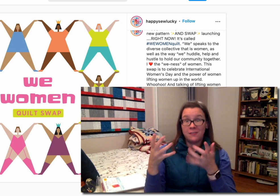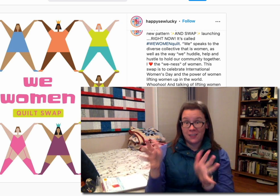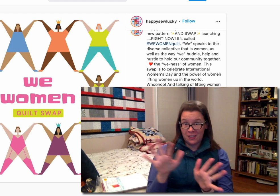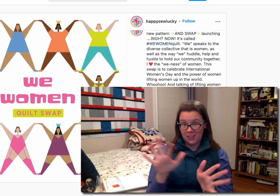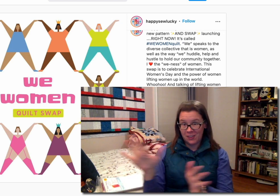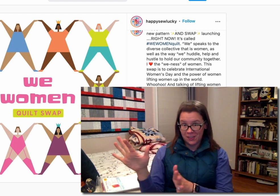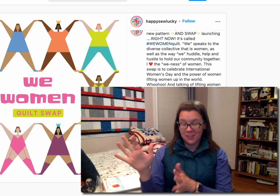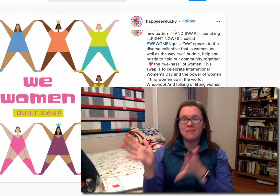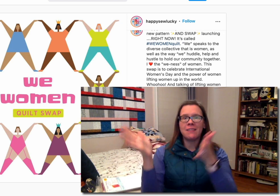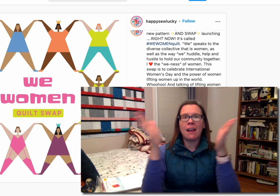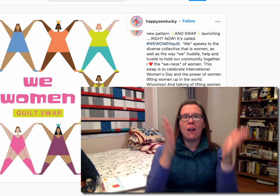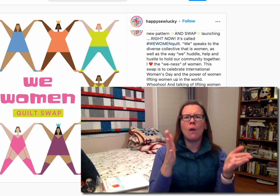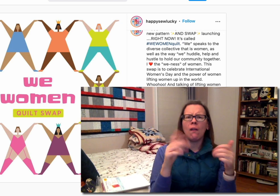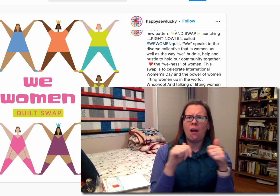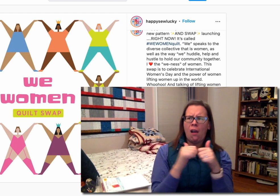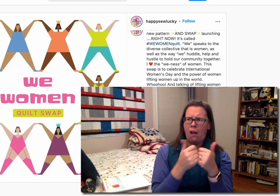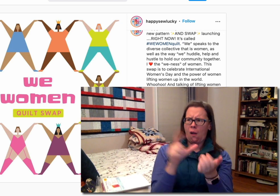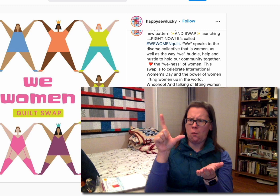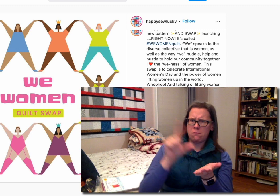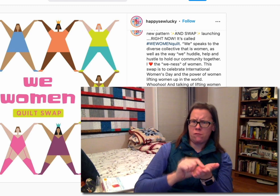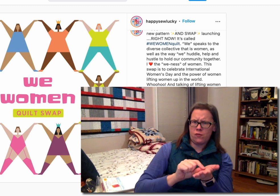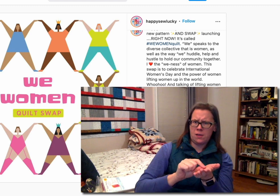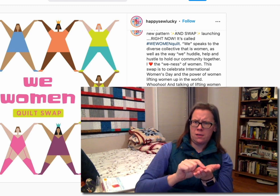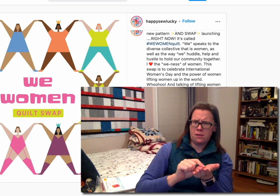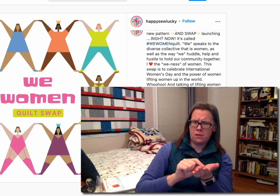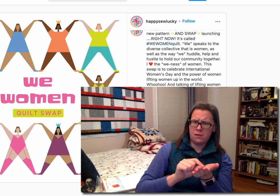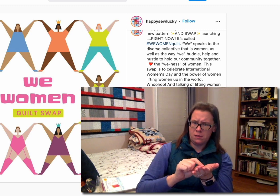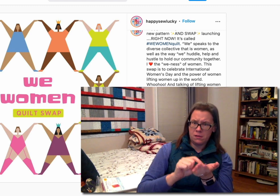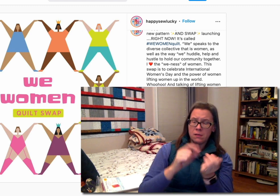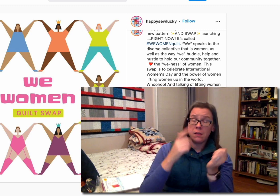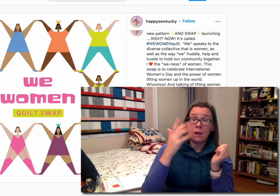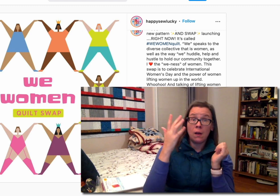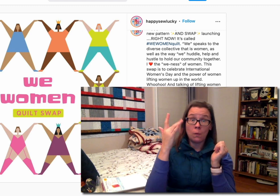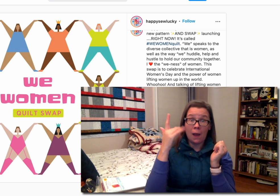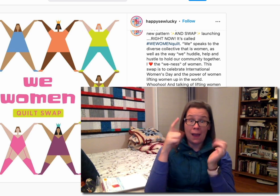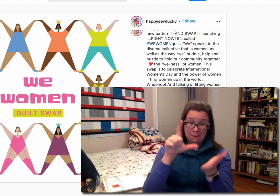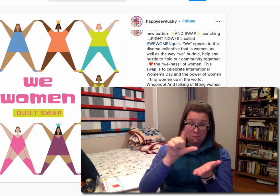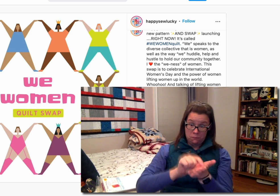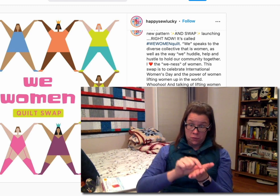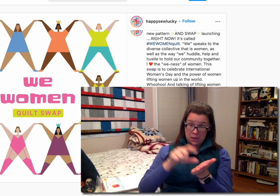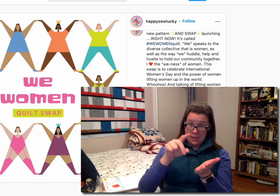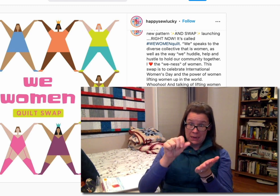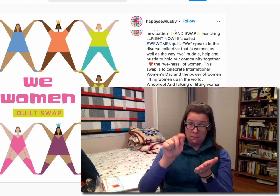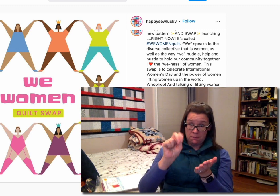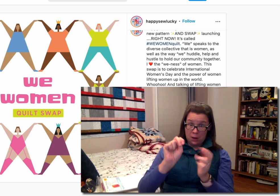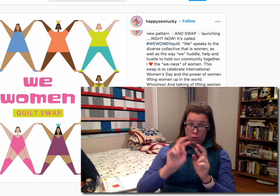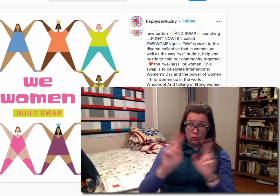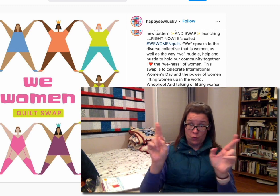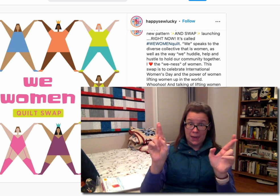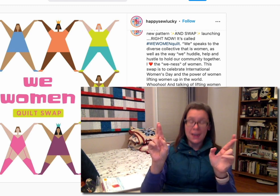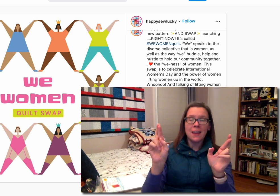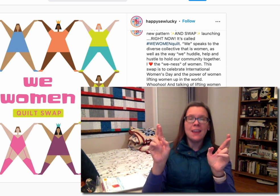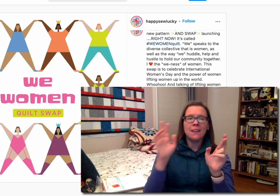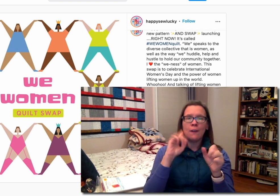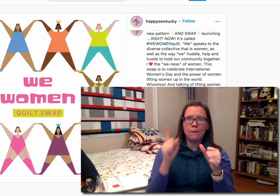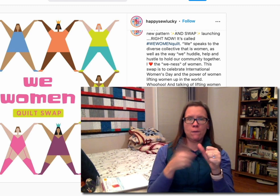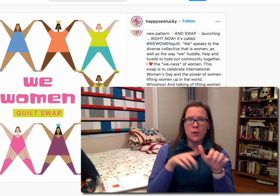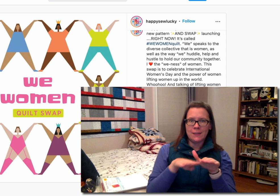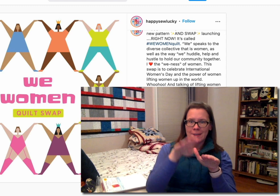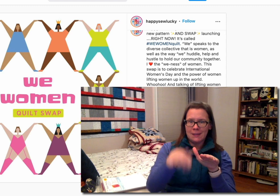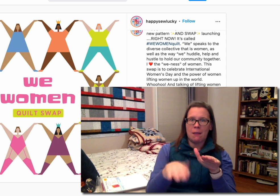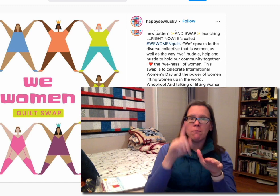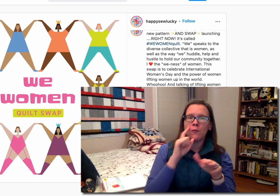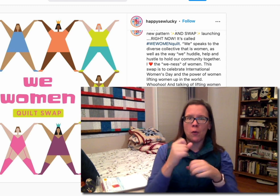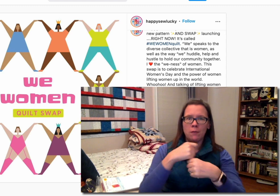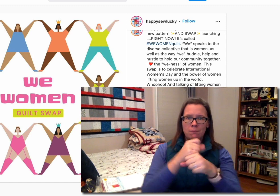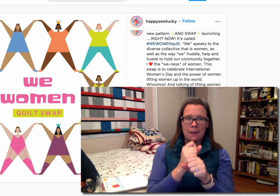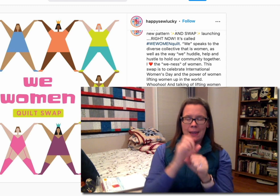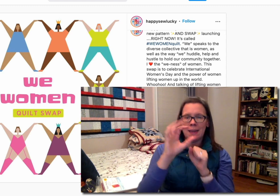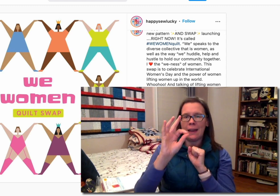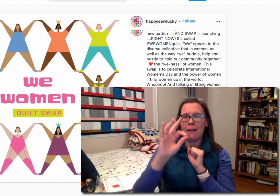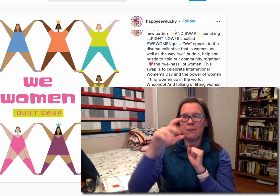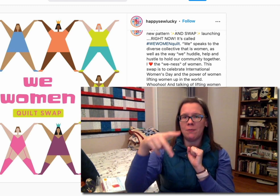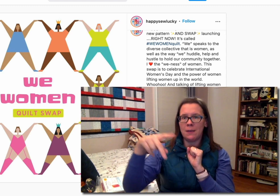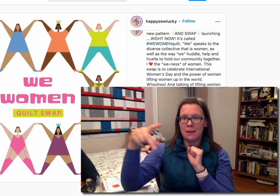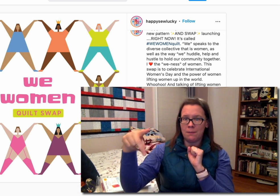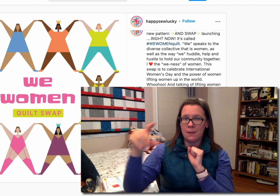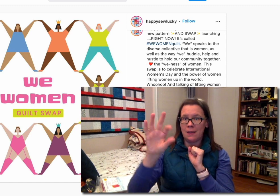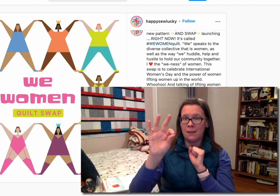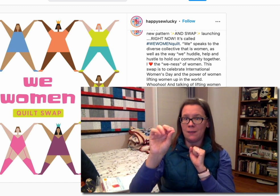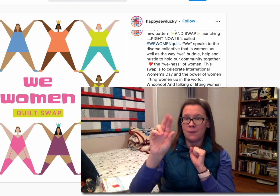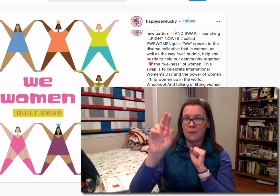I made earlier), we can focus on how we can print the pattern because printing the pattern